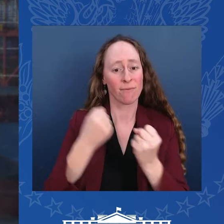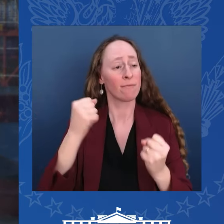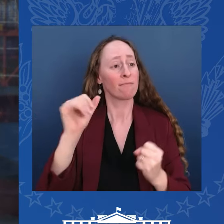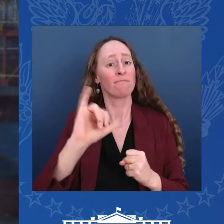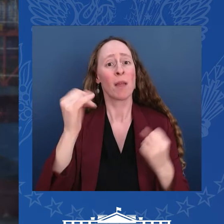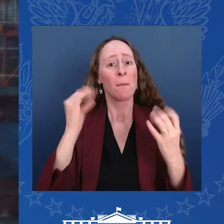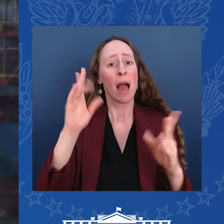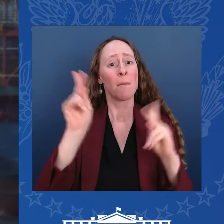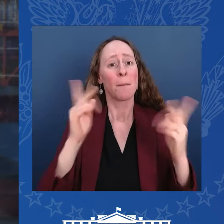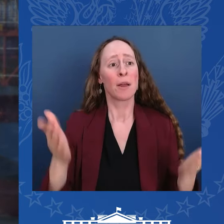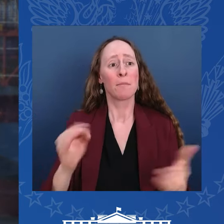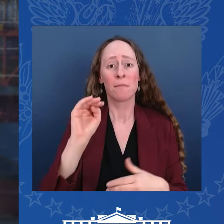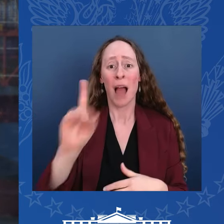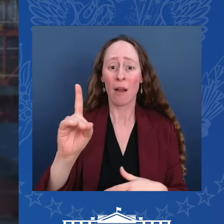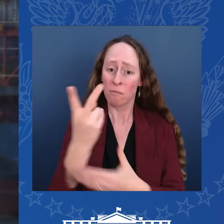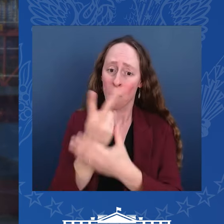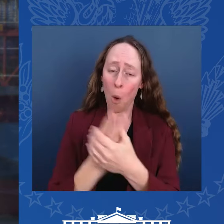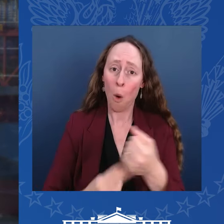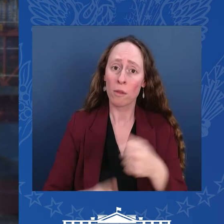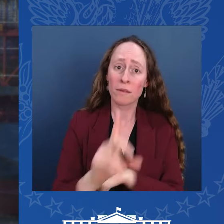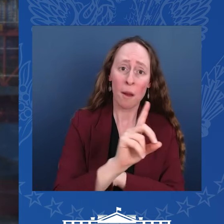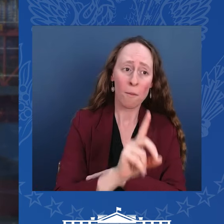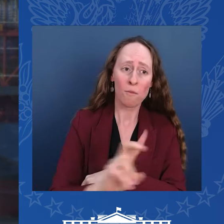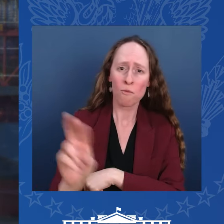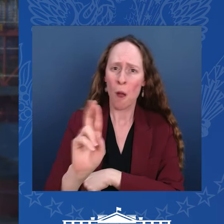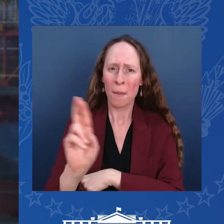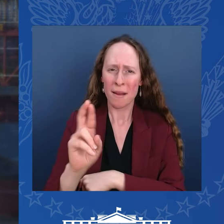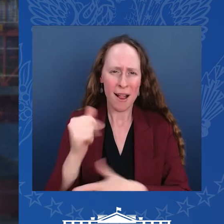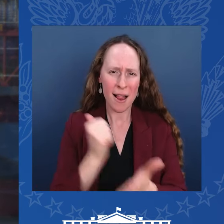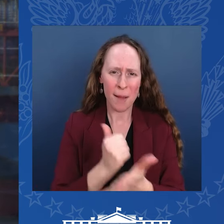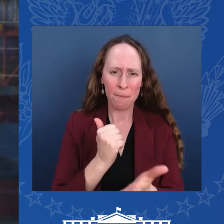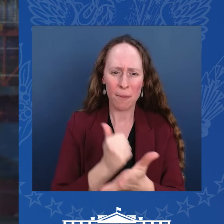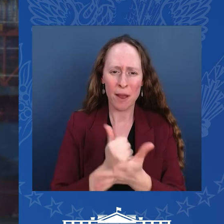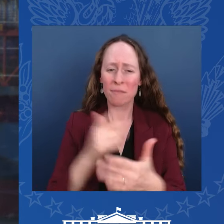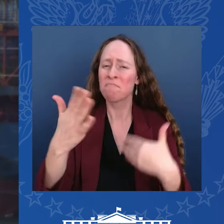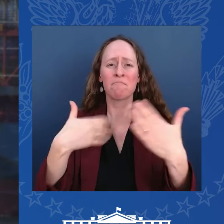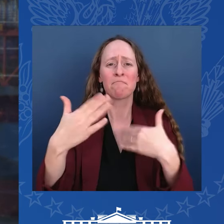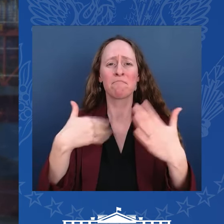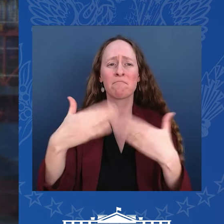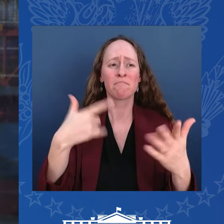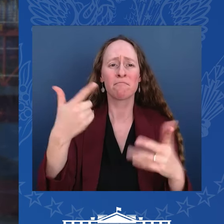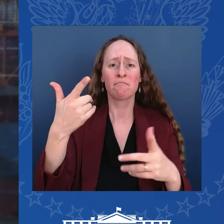and all backgrounds, who stepped up to serve because the people of our state needed it.